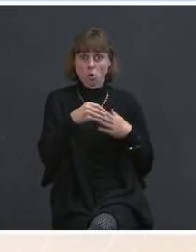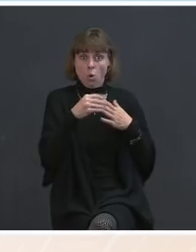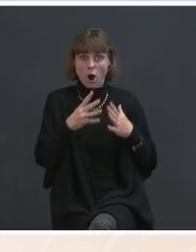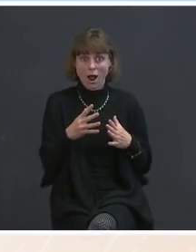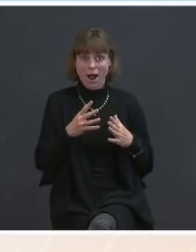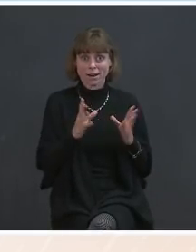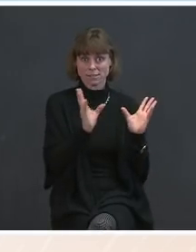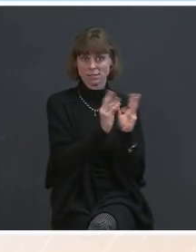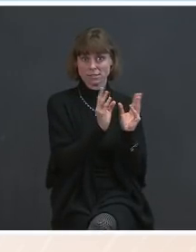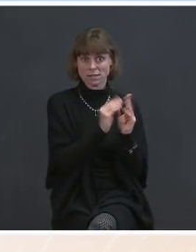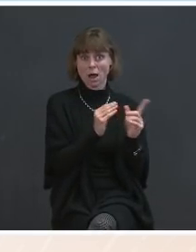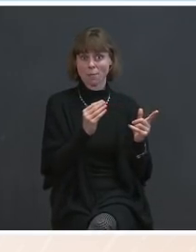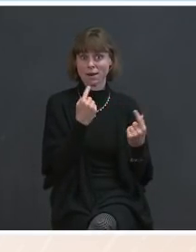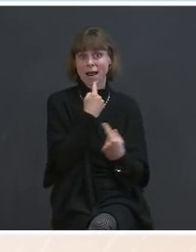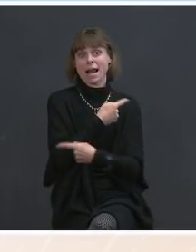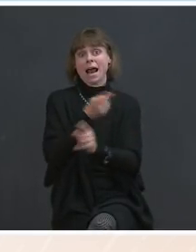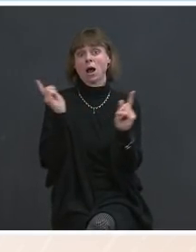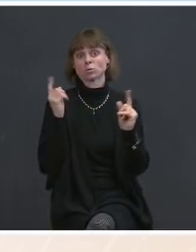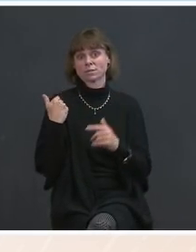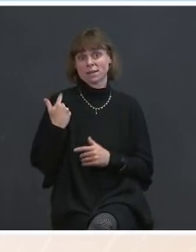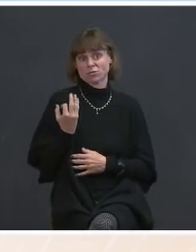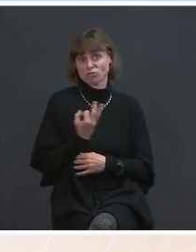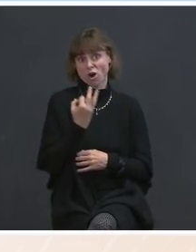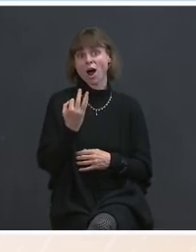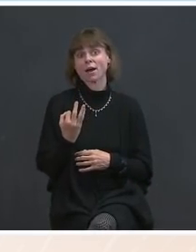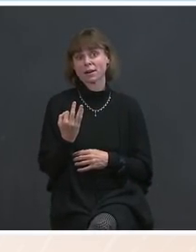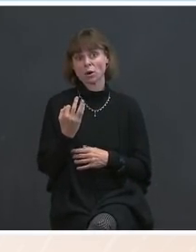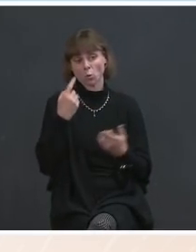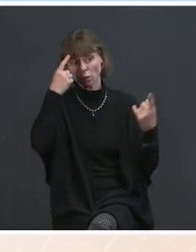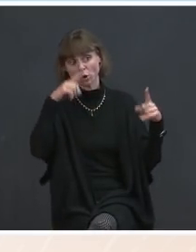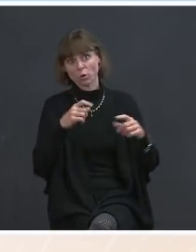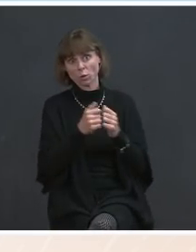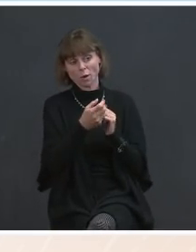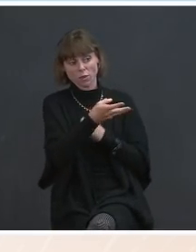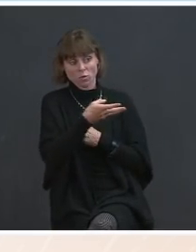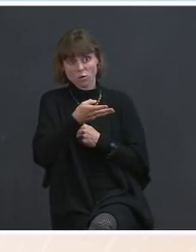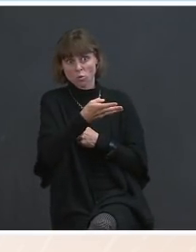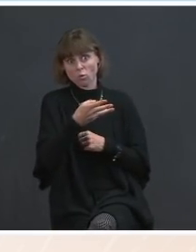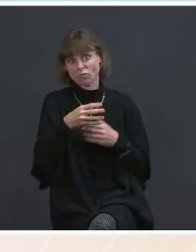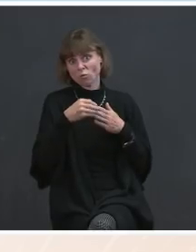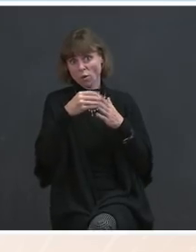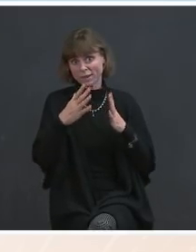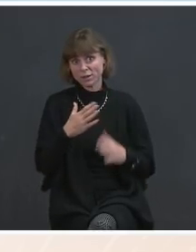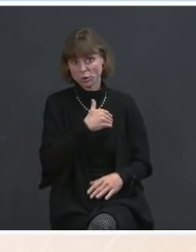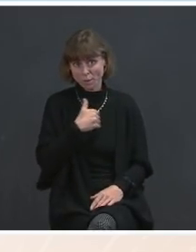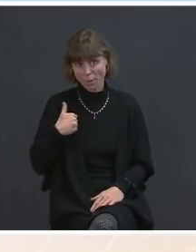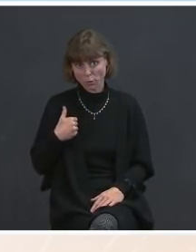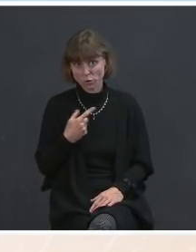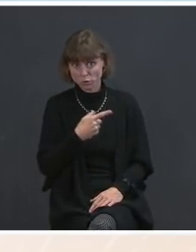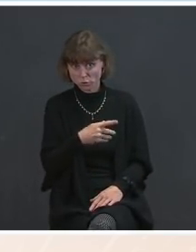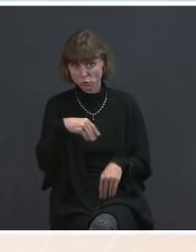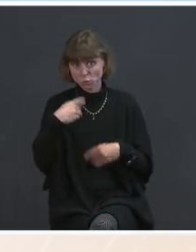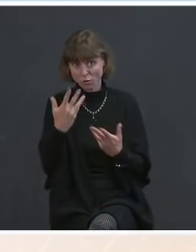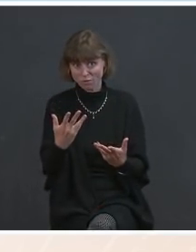that we have agreed to work with the Quad members to provide to a range of countries and regions.